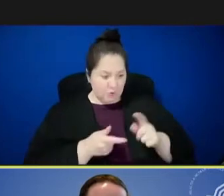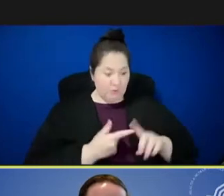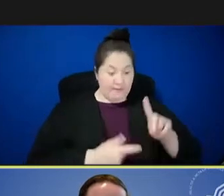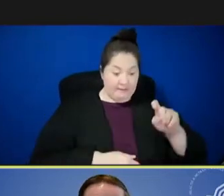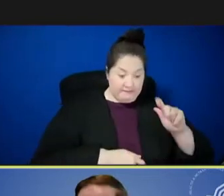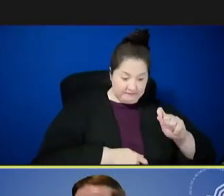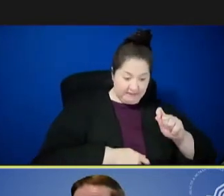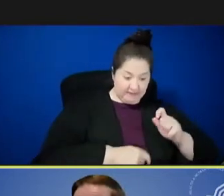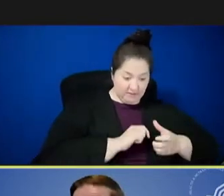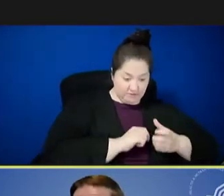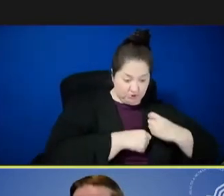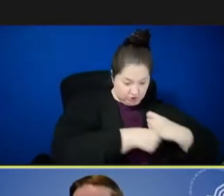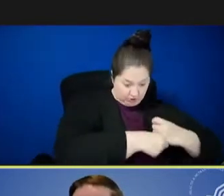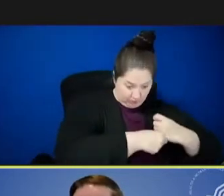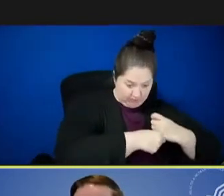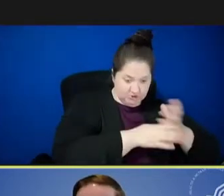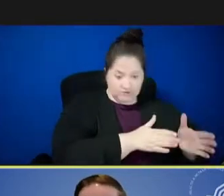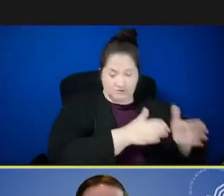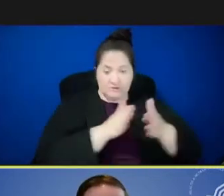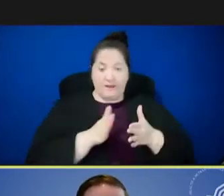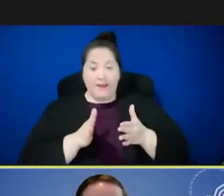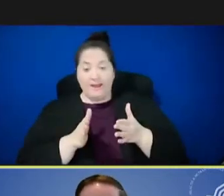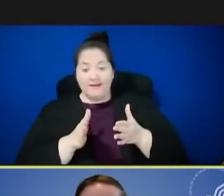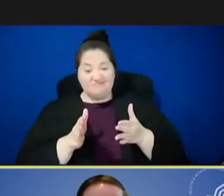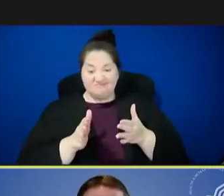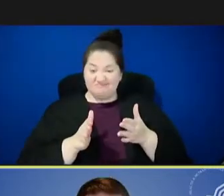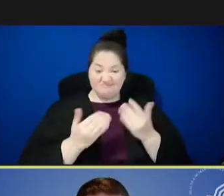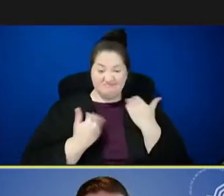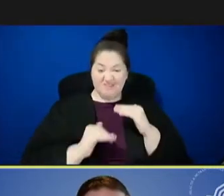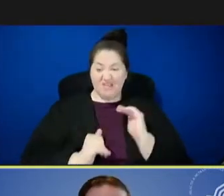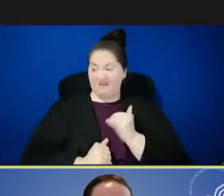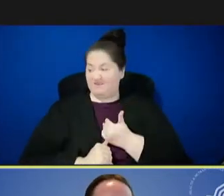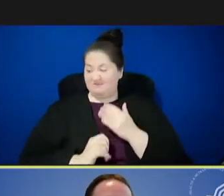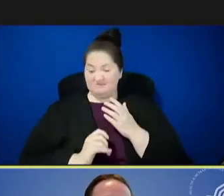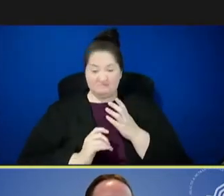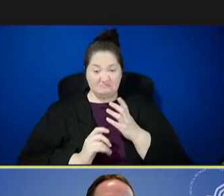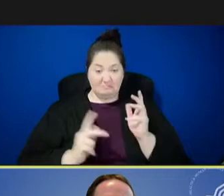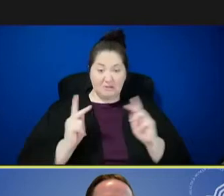and honestly the limits of human attention. We only have so many human brains that can